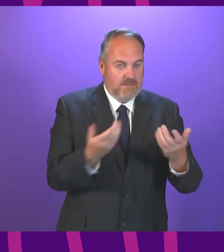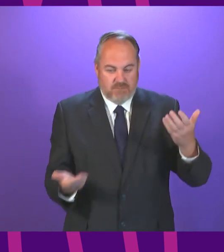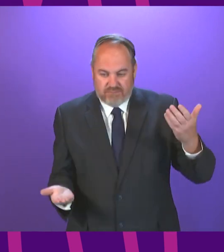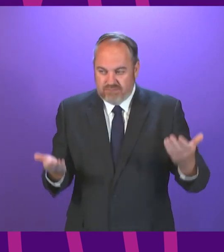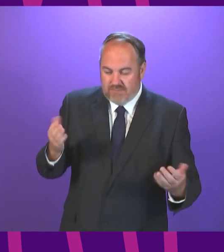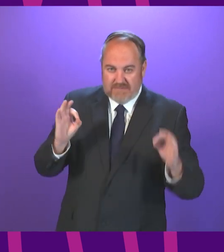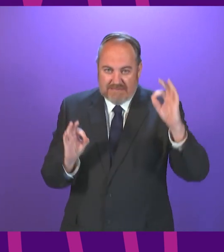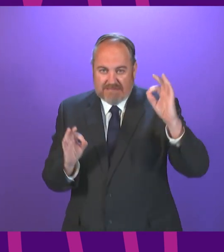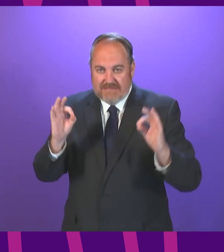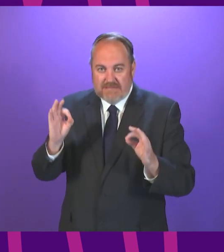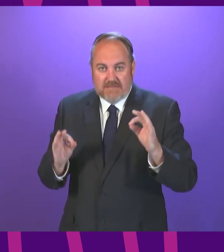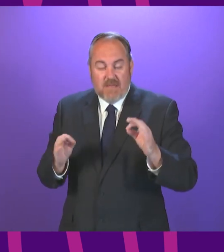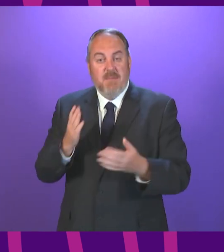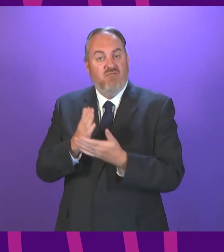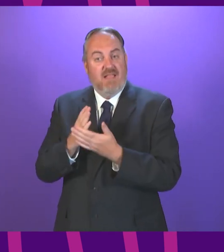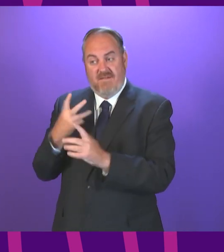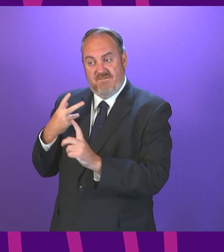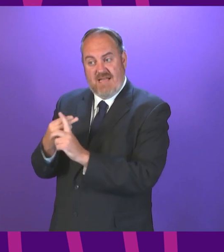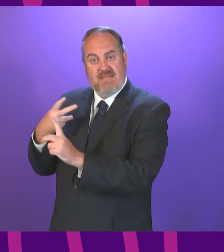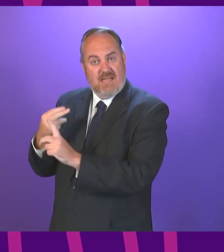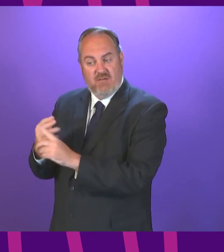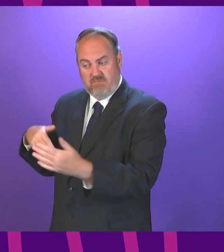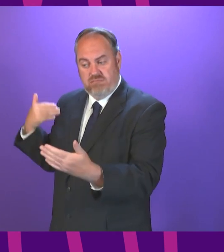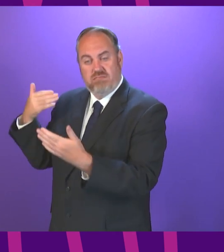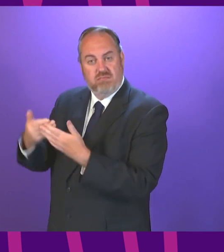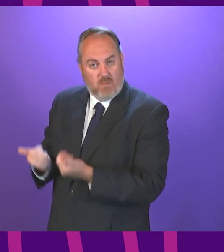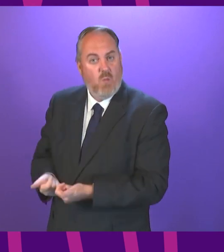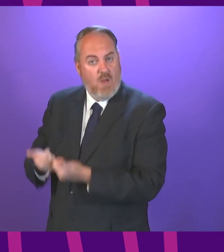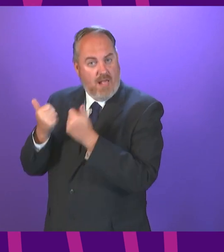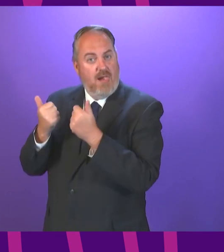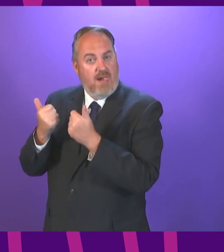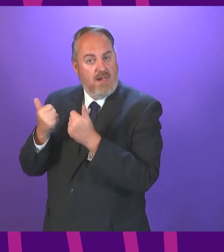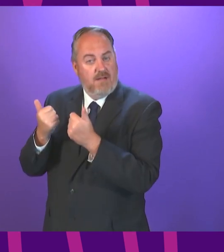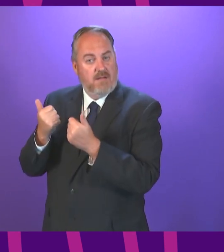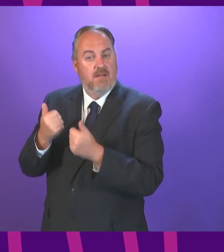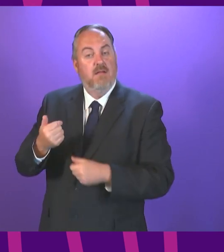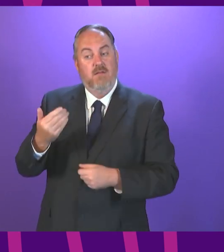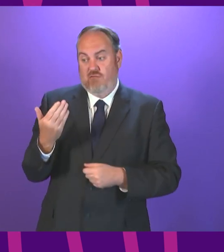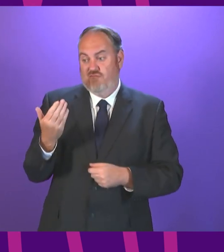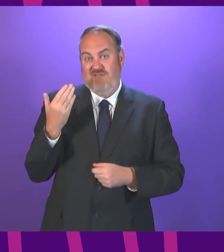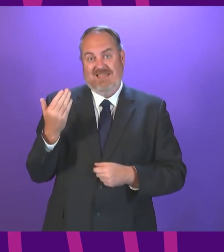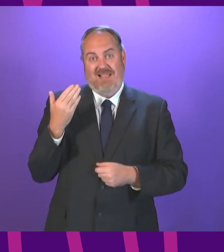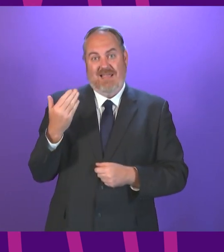positive. It is also encouraging that case numbers, which were rising sharply two weeks ago,